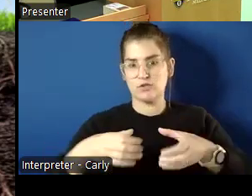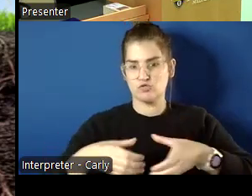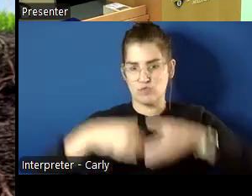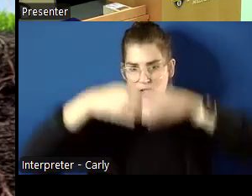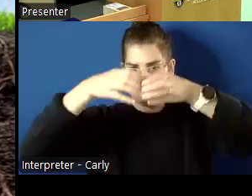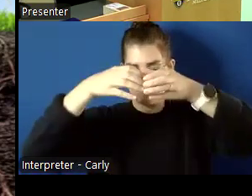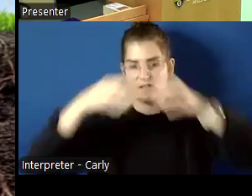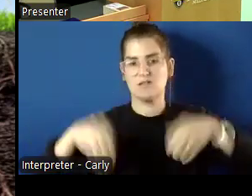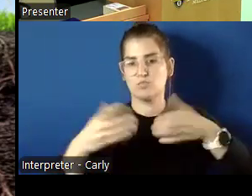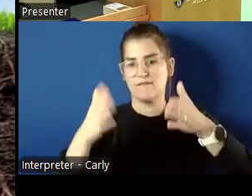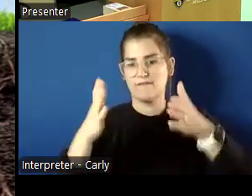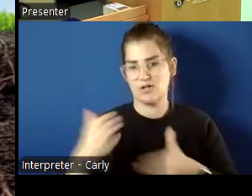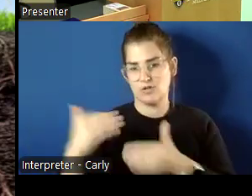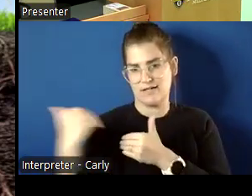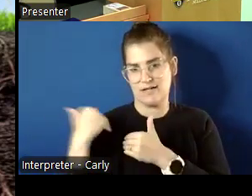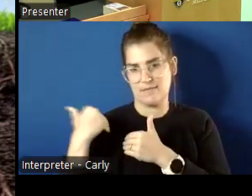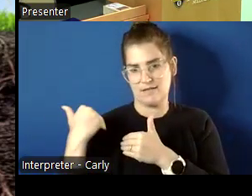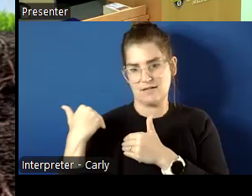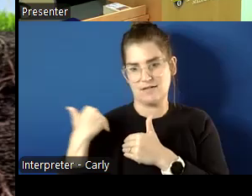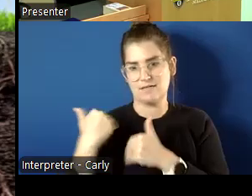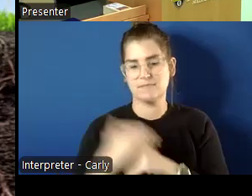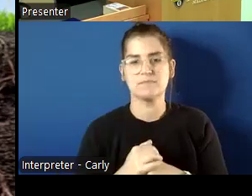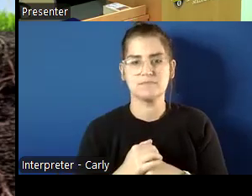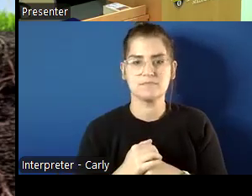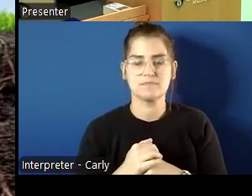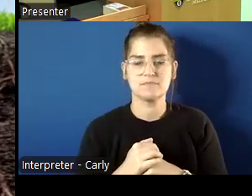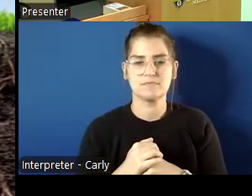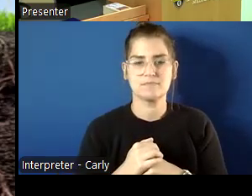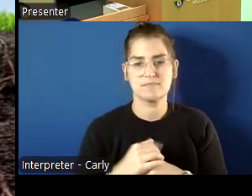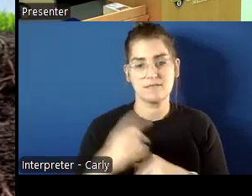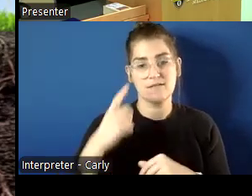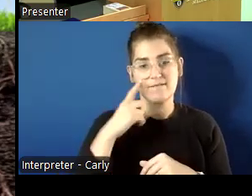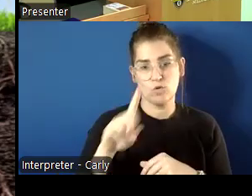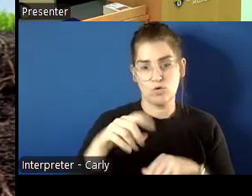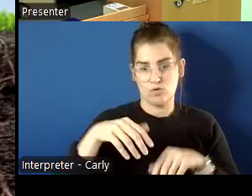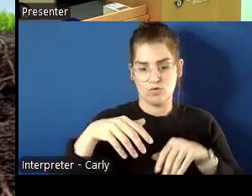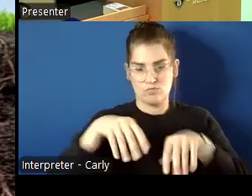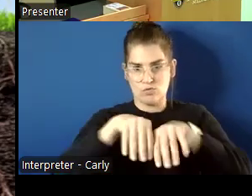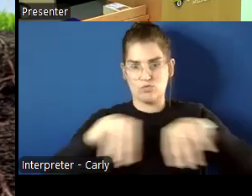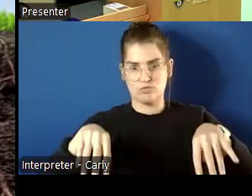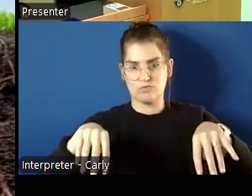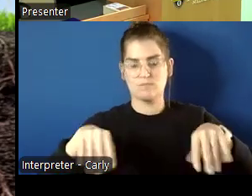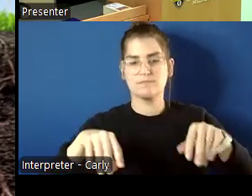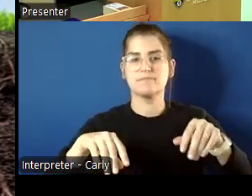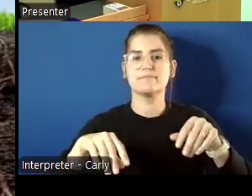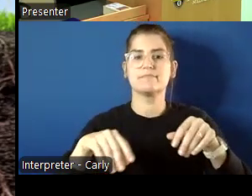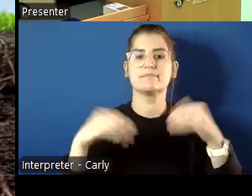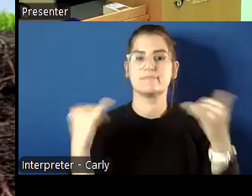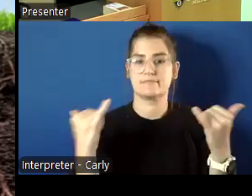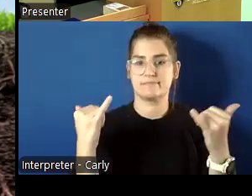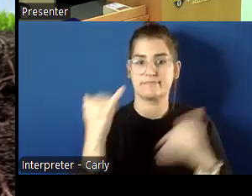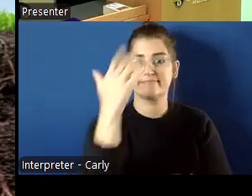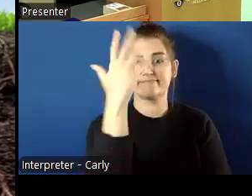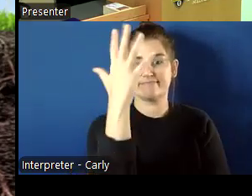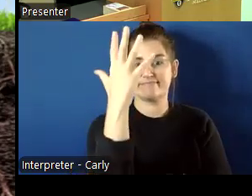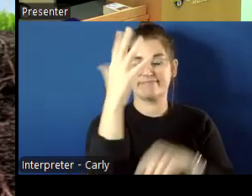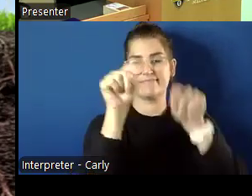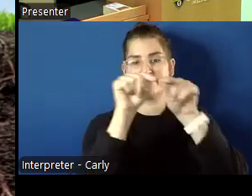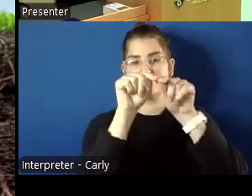provider accountability for those those roots. The cultural descriptors are like the branches.